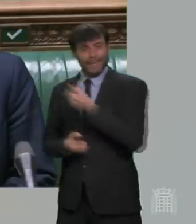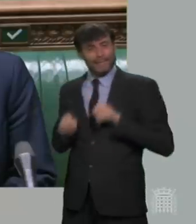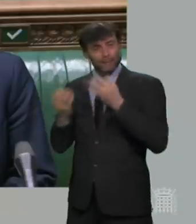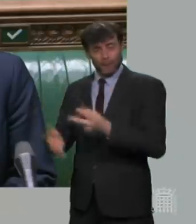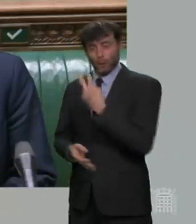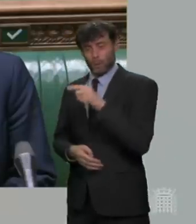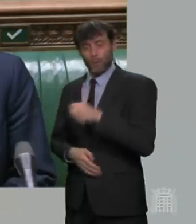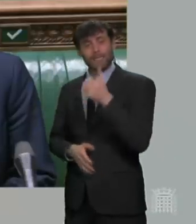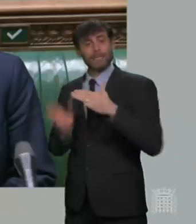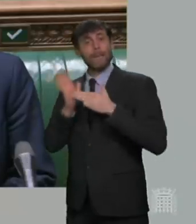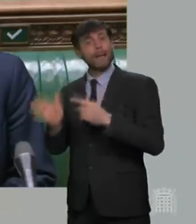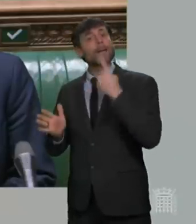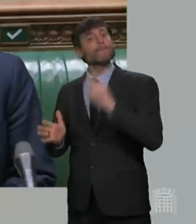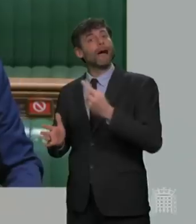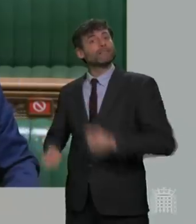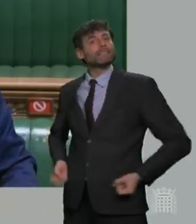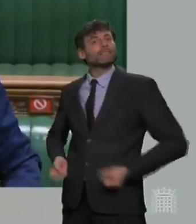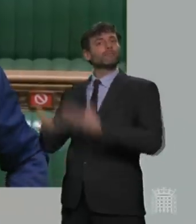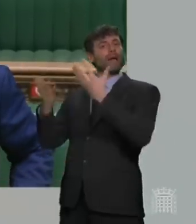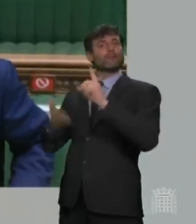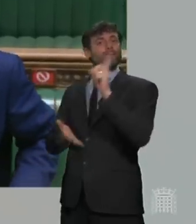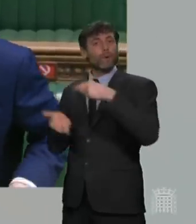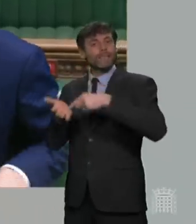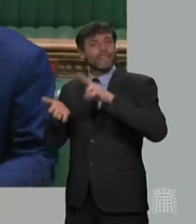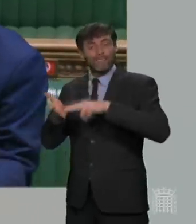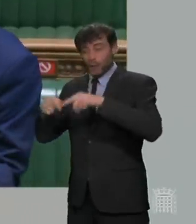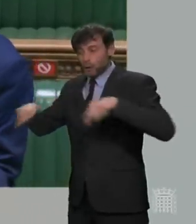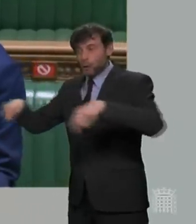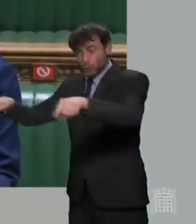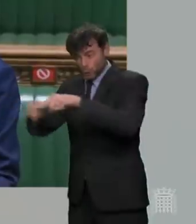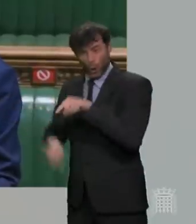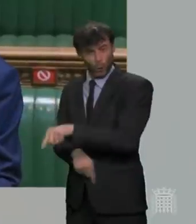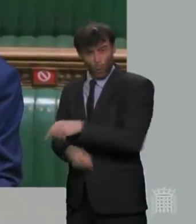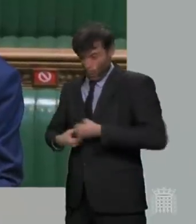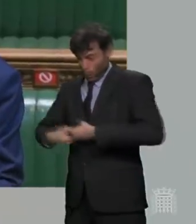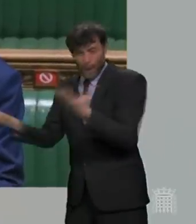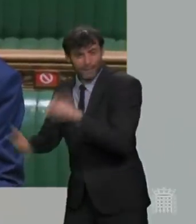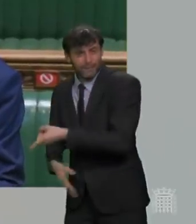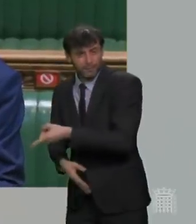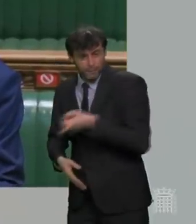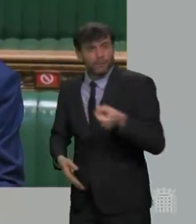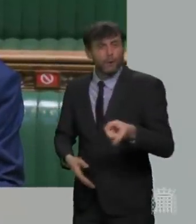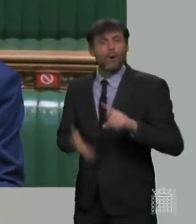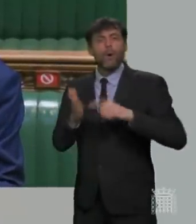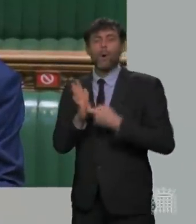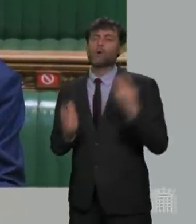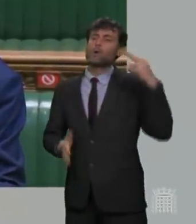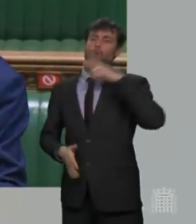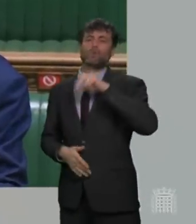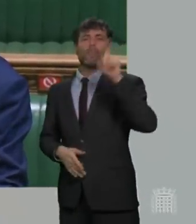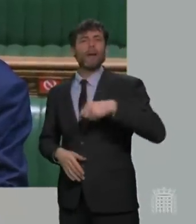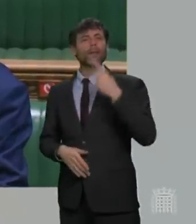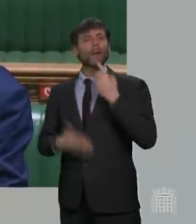taxpayers’ money on a Downing Street TV studio, or £200,000 on new wallpaper for his flat. They say